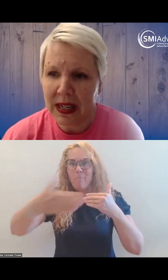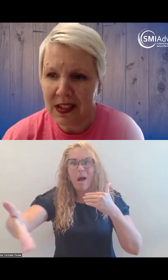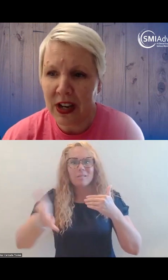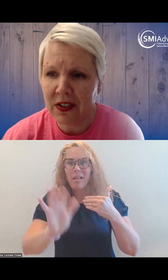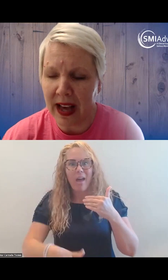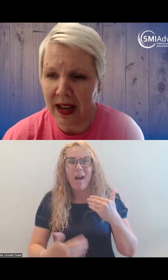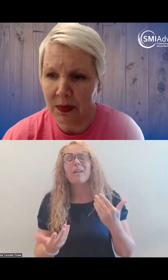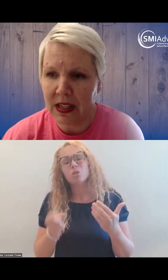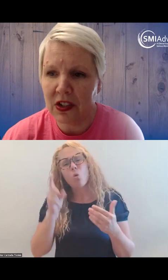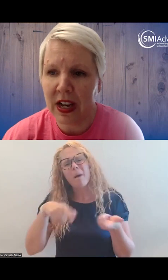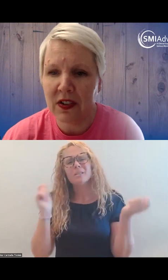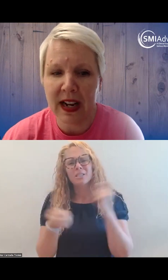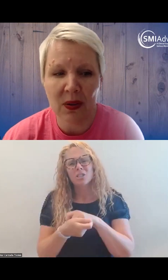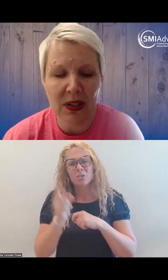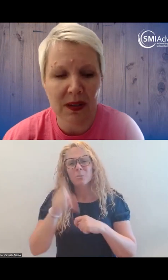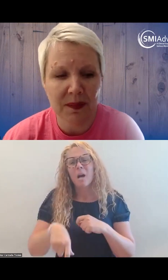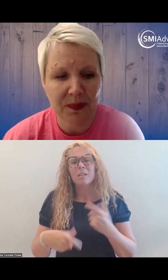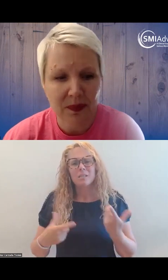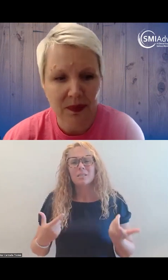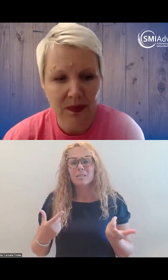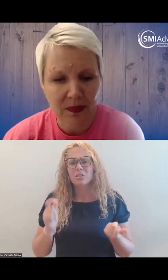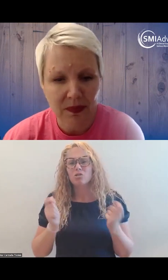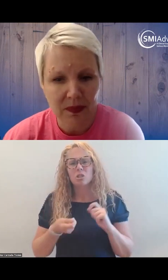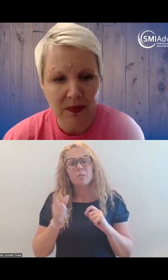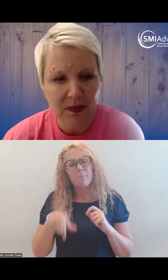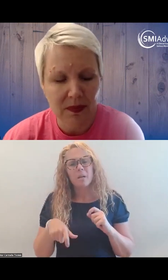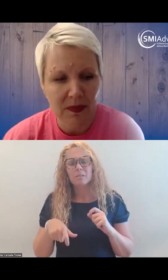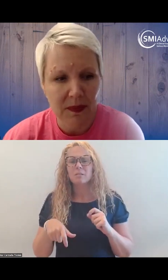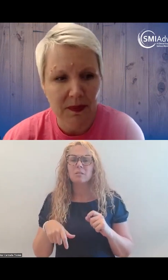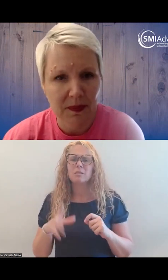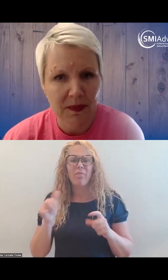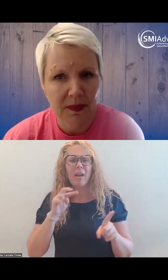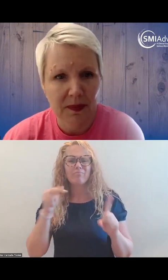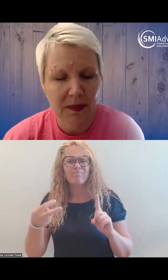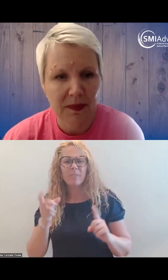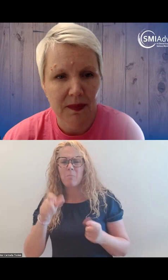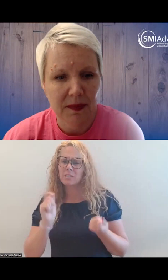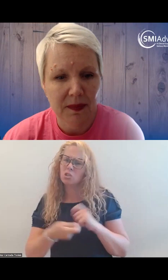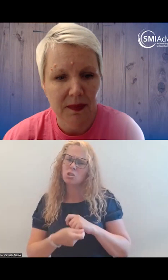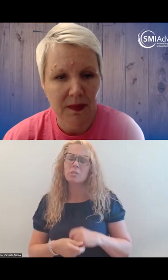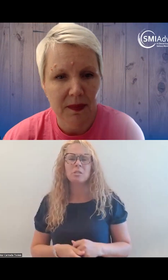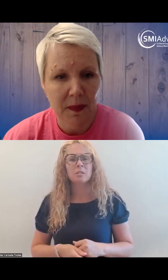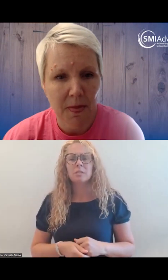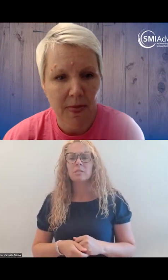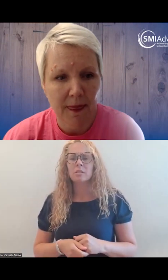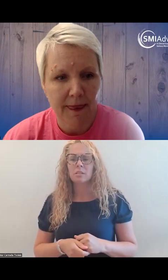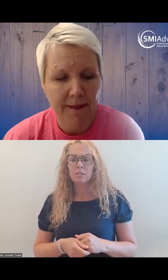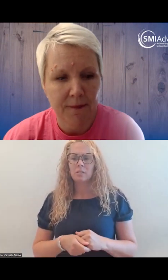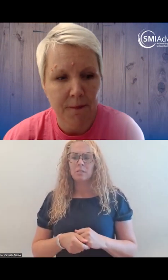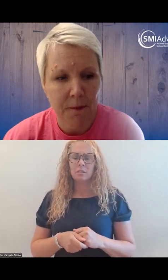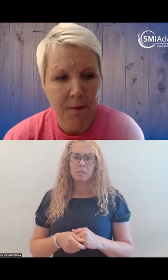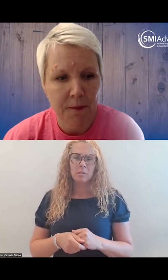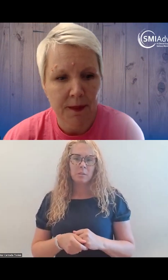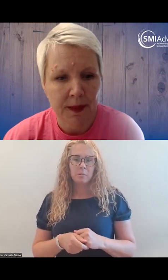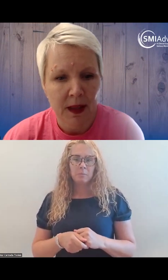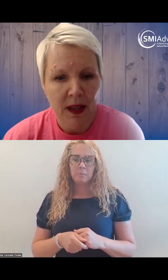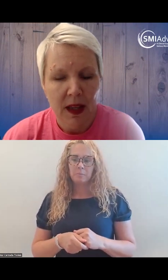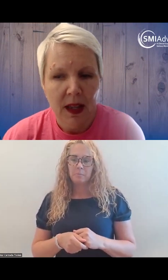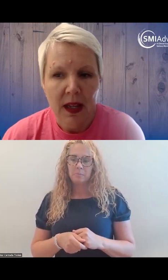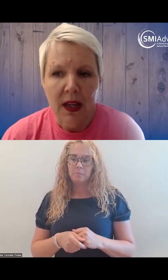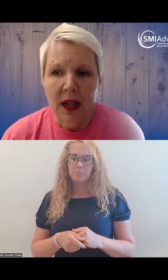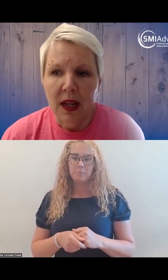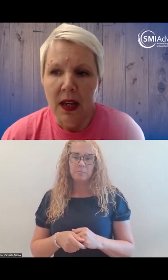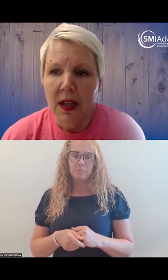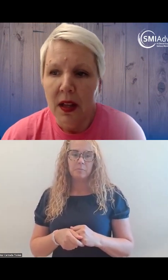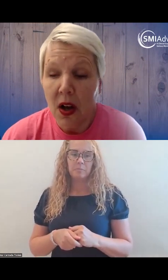NEED TO CHANGE THAT. WE NEED TO CHANGE THAT OUTLOOK.